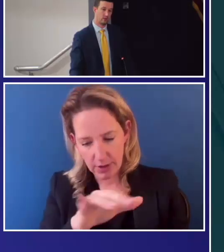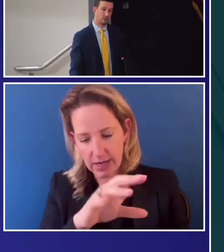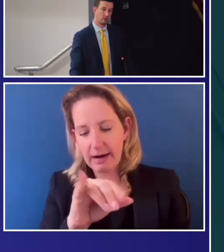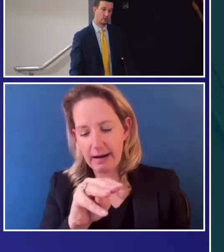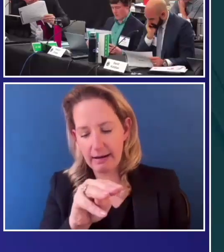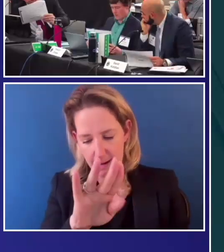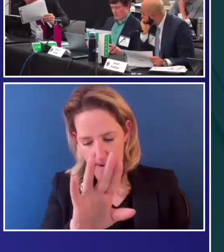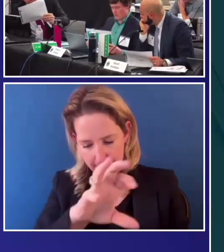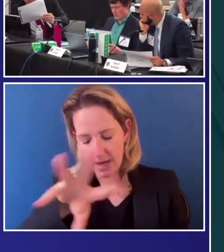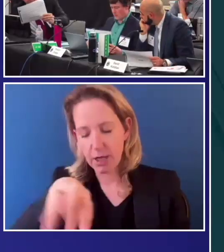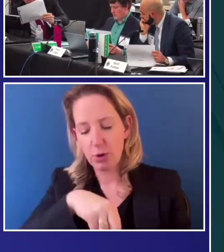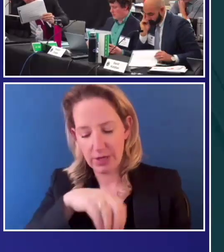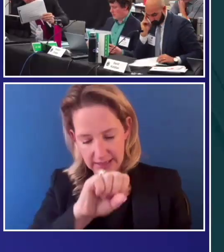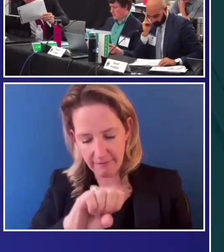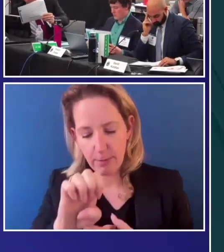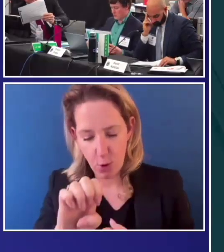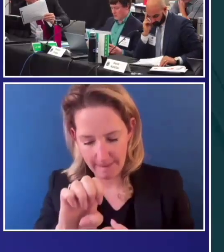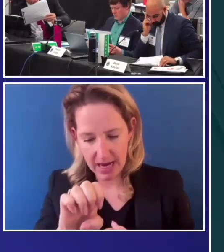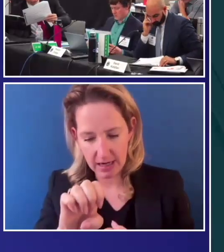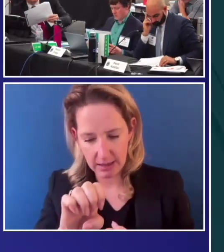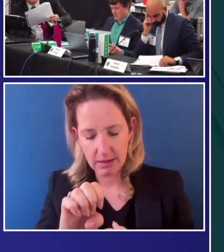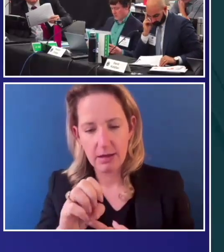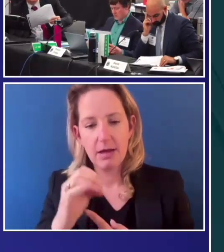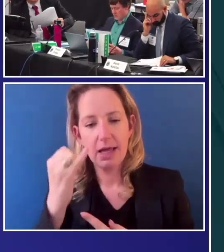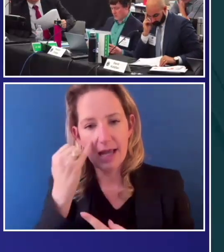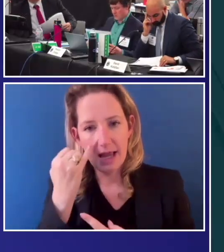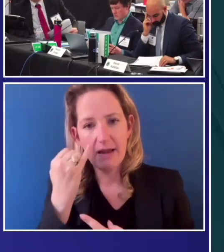wages, salary, and income from self-employment for earnings if you include negative income?